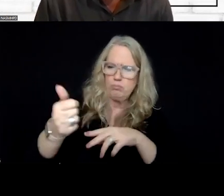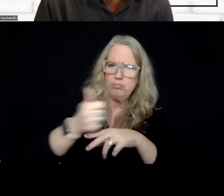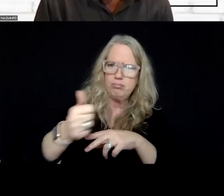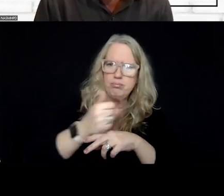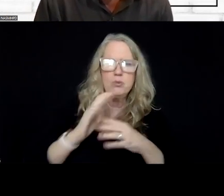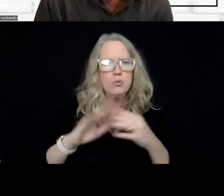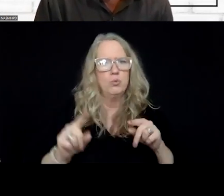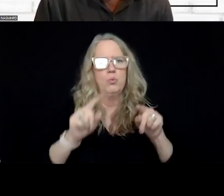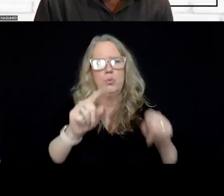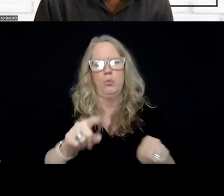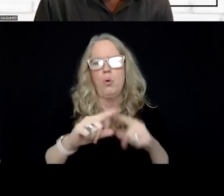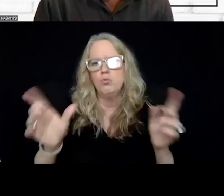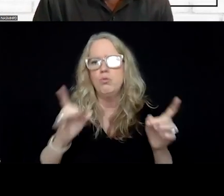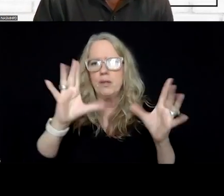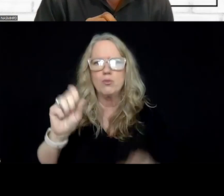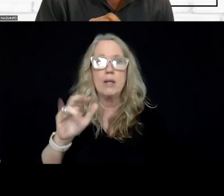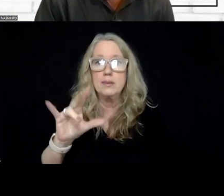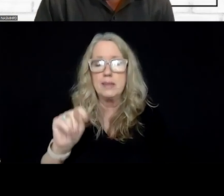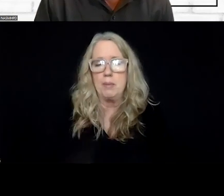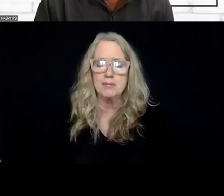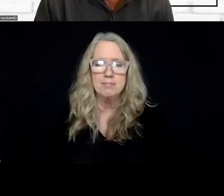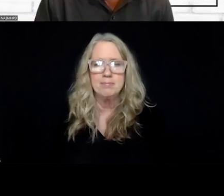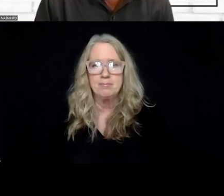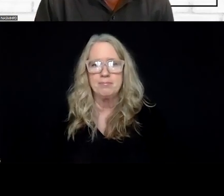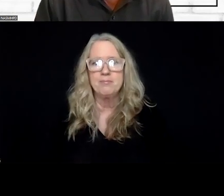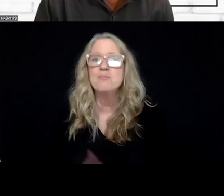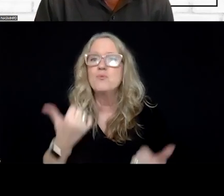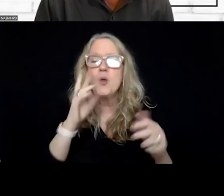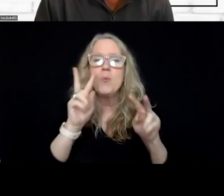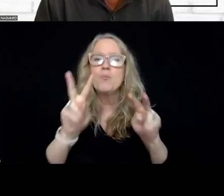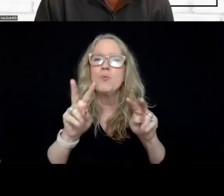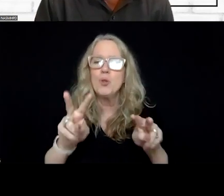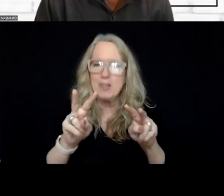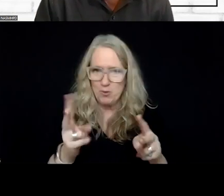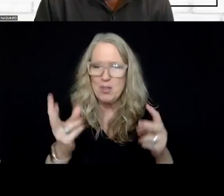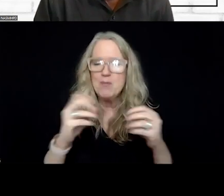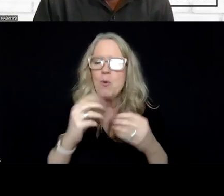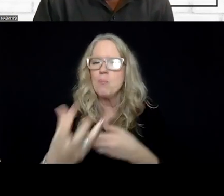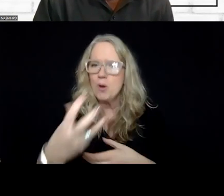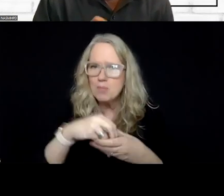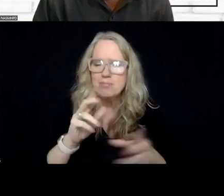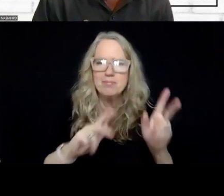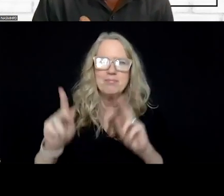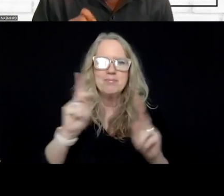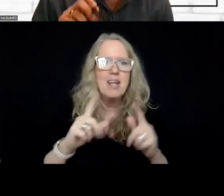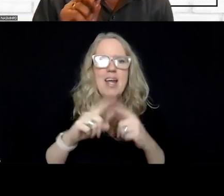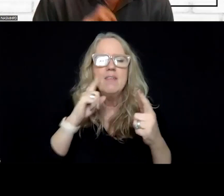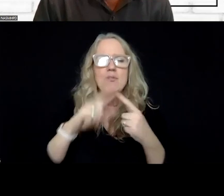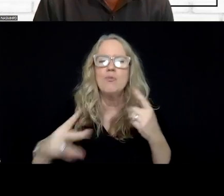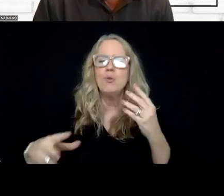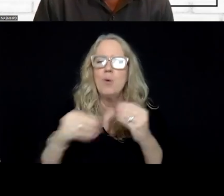TO THE SUMMIT. SO PLEASE CHECK YOUR